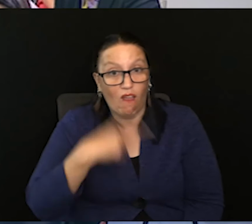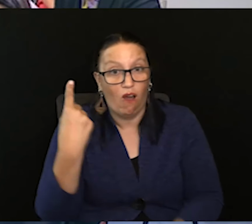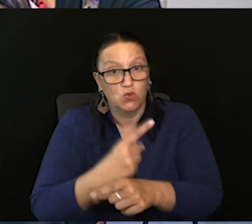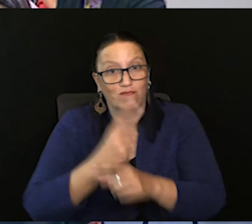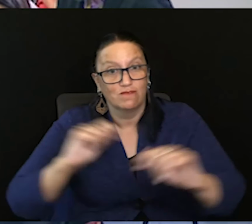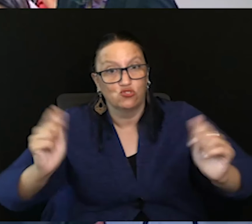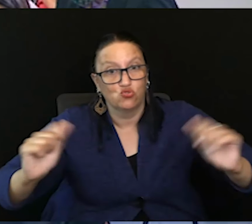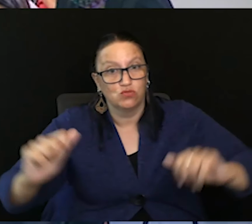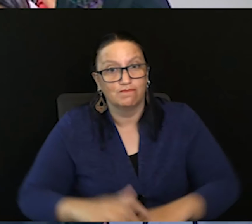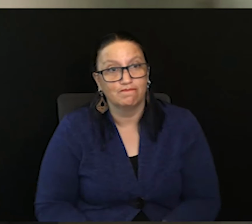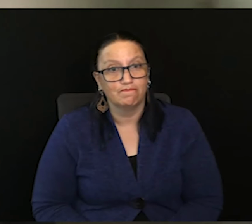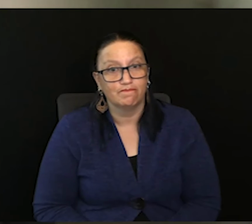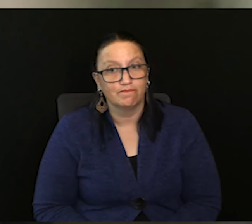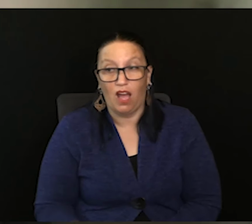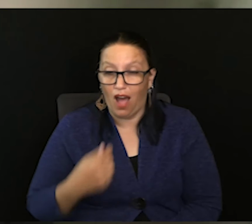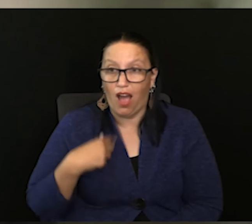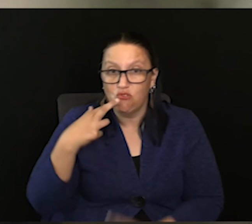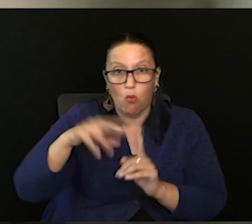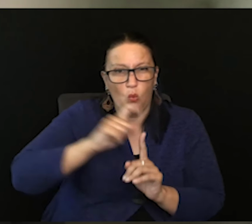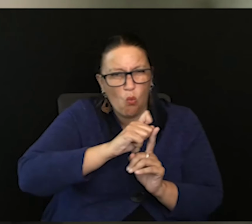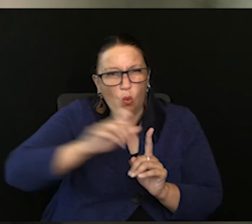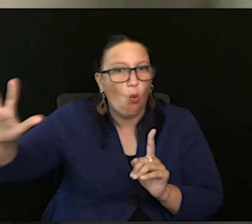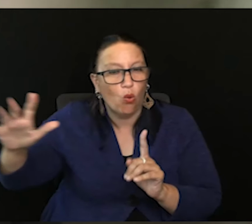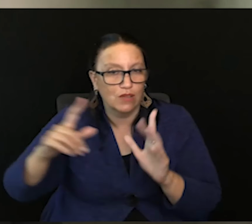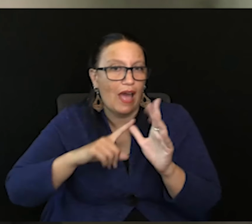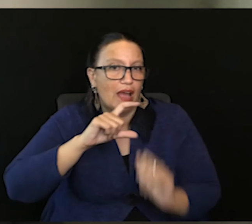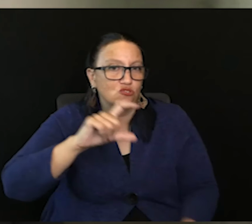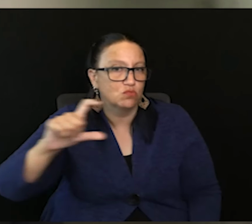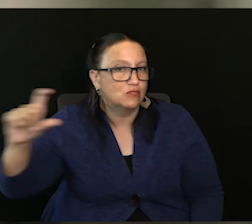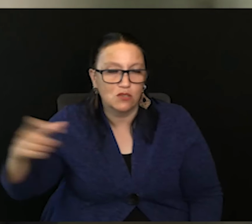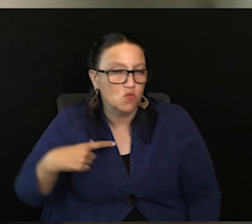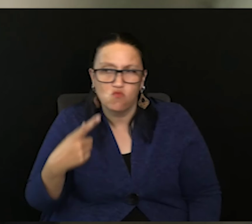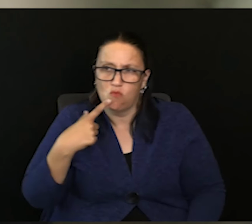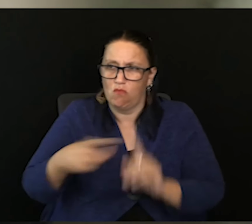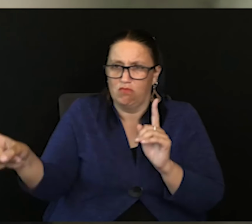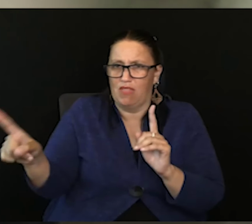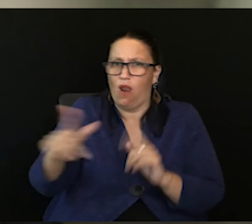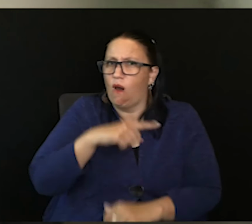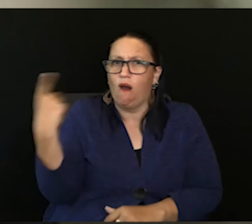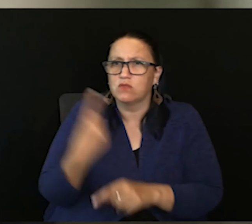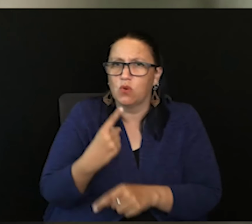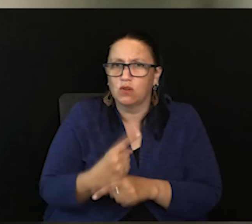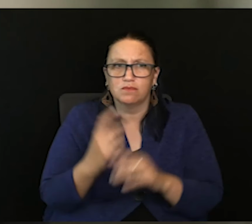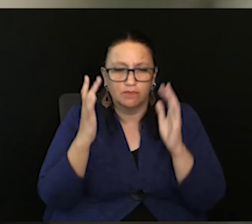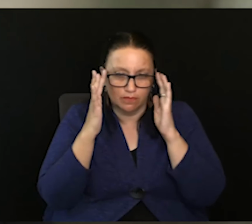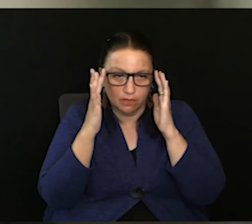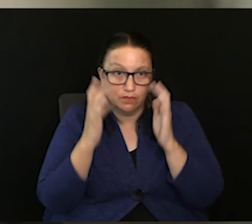No, they're lying. And that's why I'm reporting them to the ACCC. And we've heard that in relation to claims